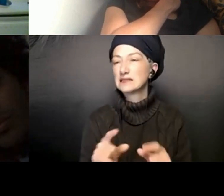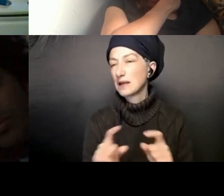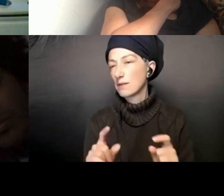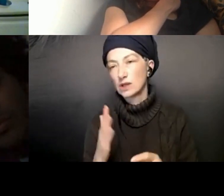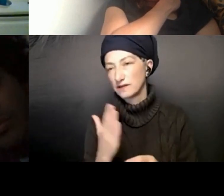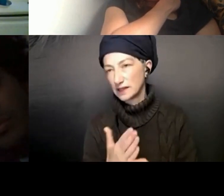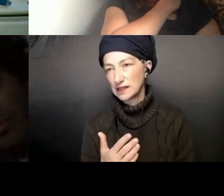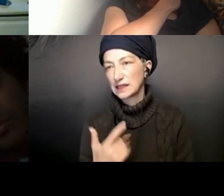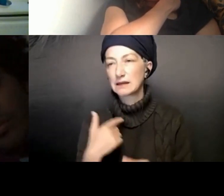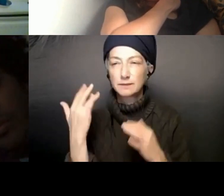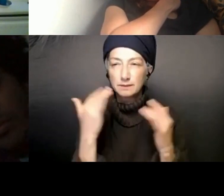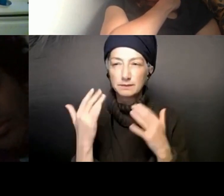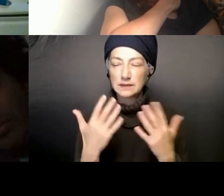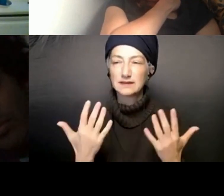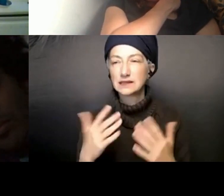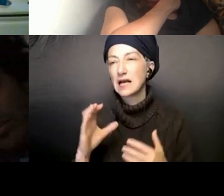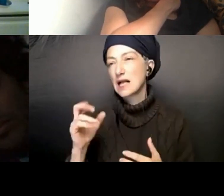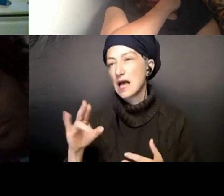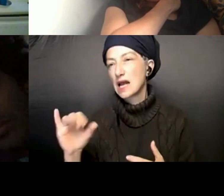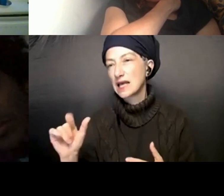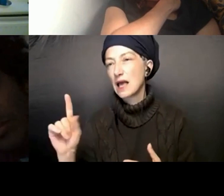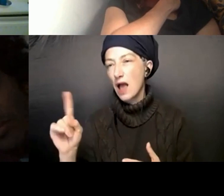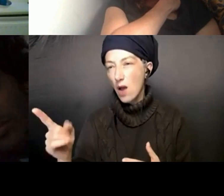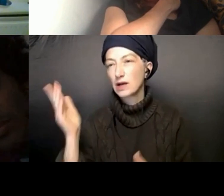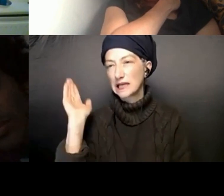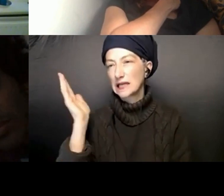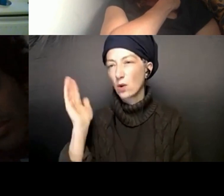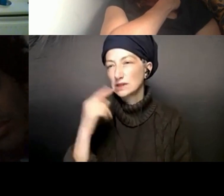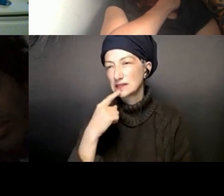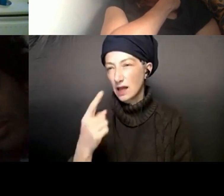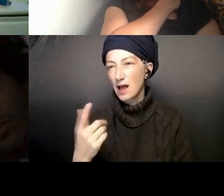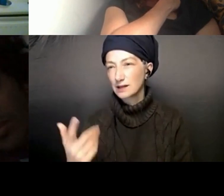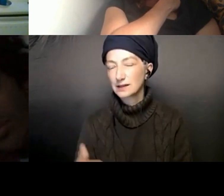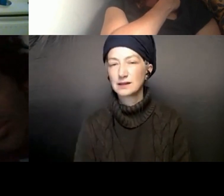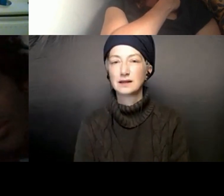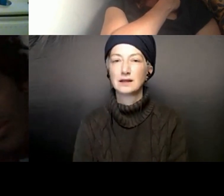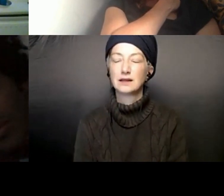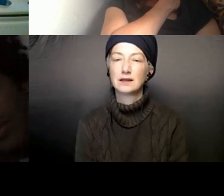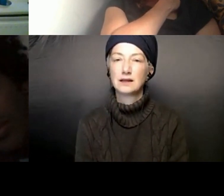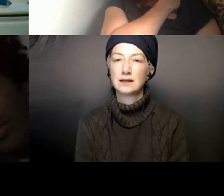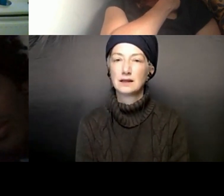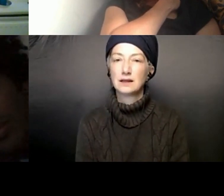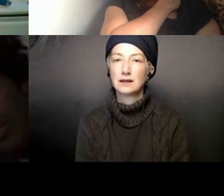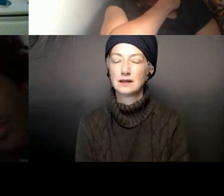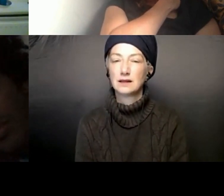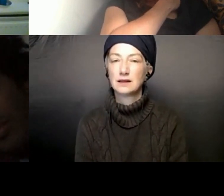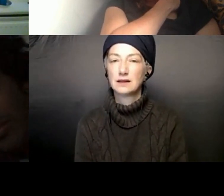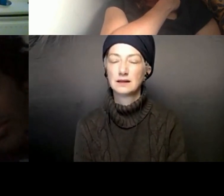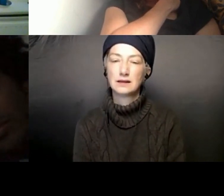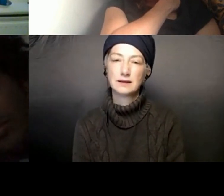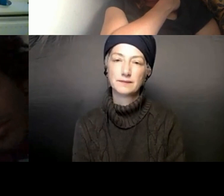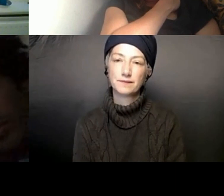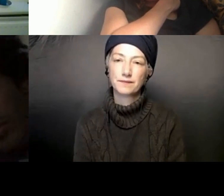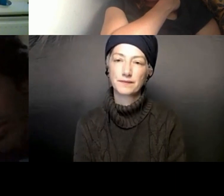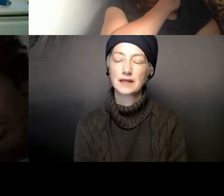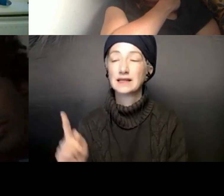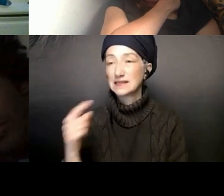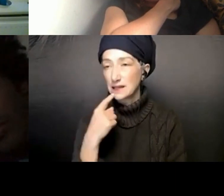about that in Carrie's beautiful keynote lecture in your symposium - is to somehow not...